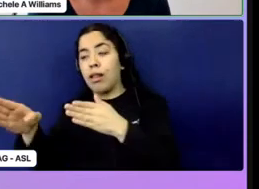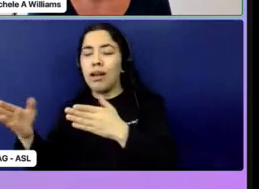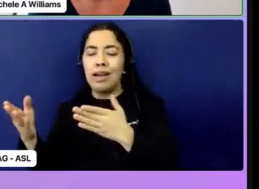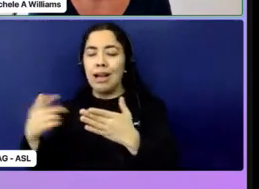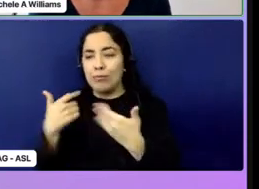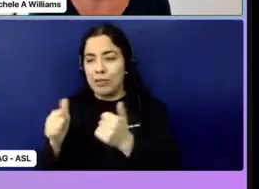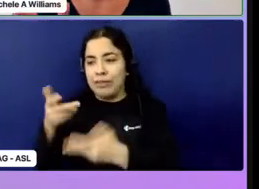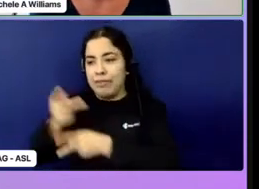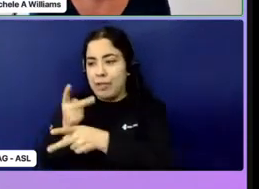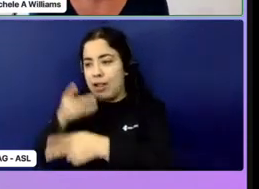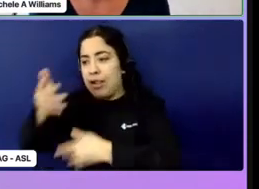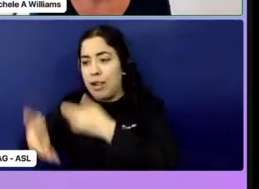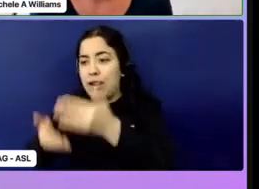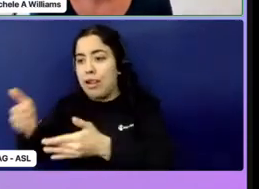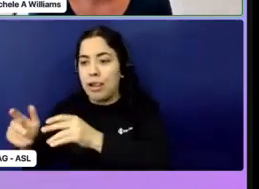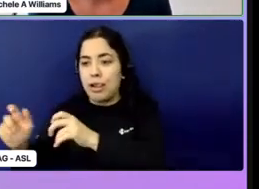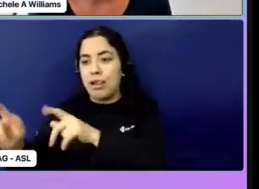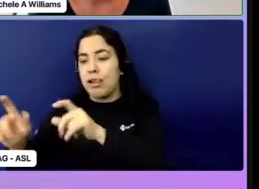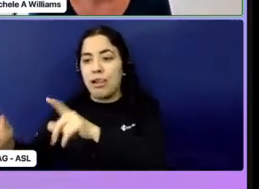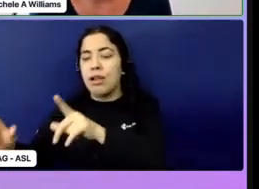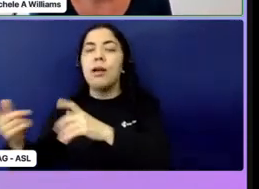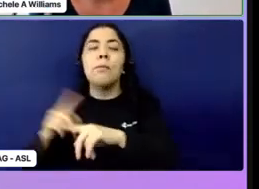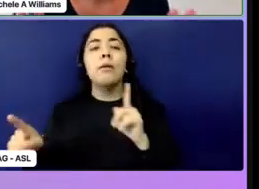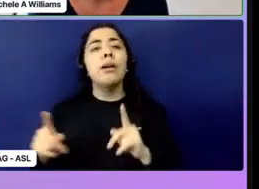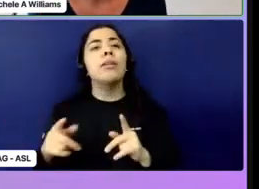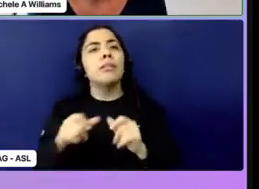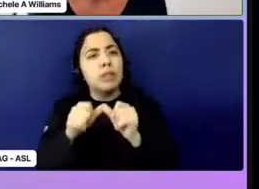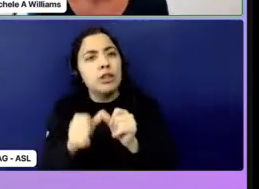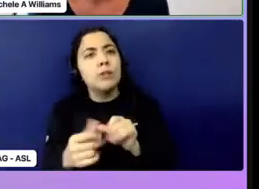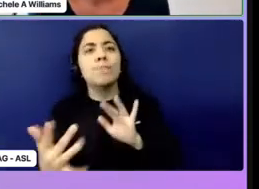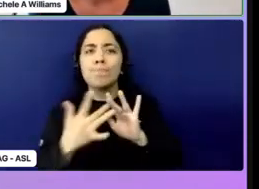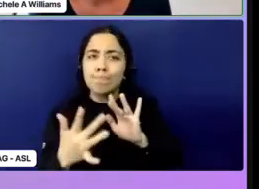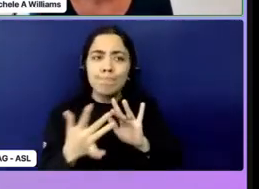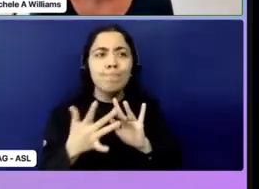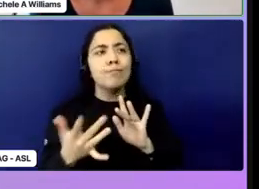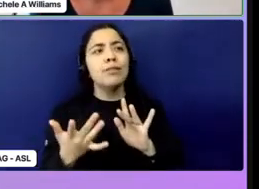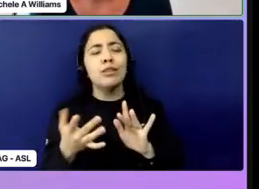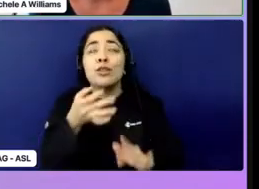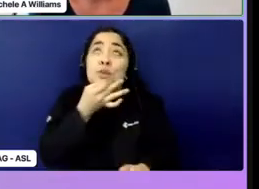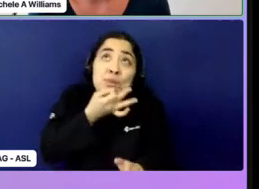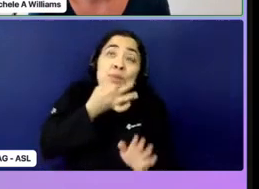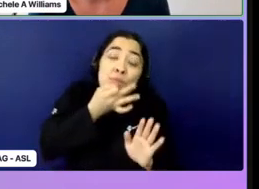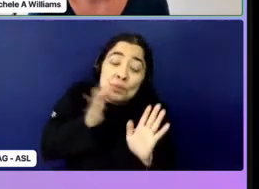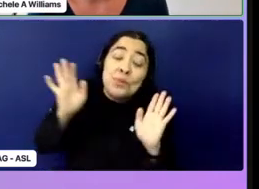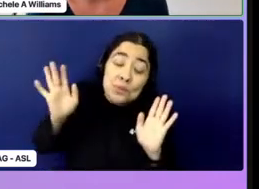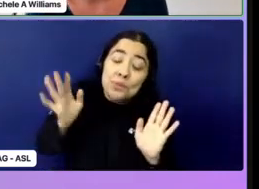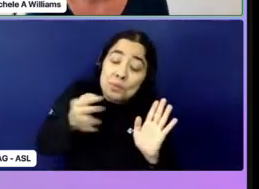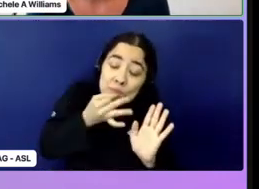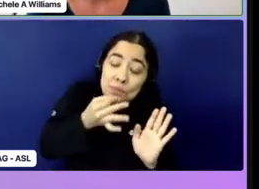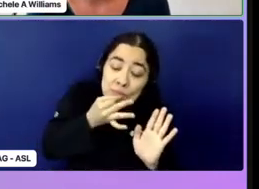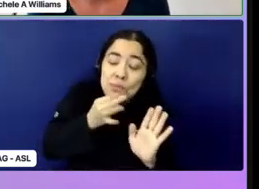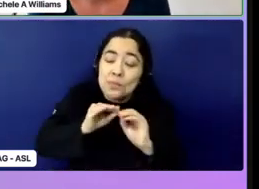especially with the shift from Twitter to LinkedIn, I'm trying to find out my voice on doing that on LinkedIn,